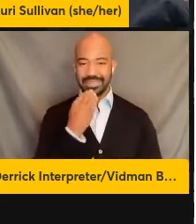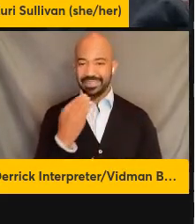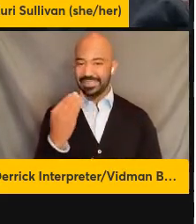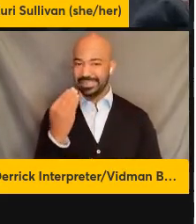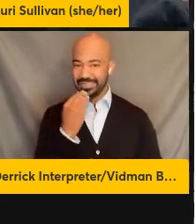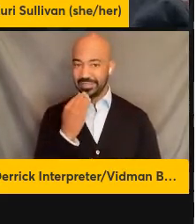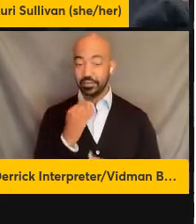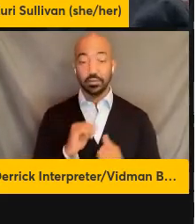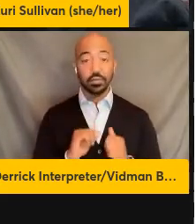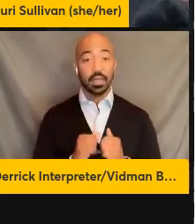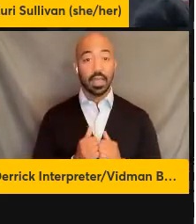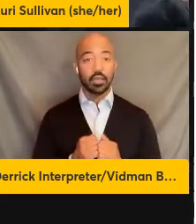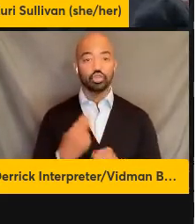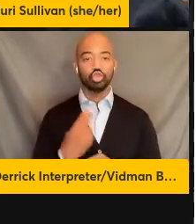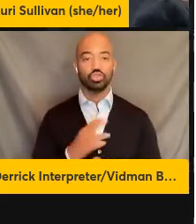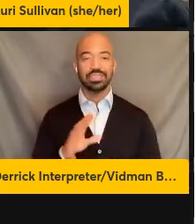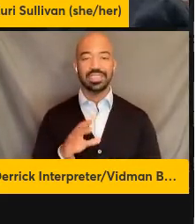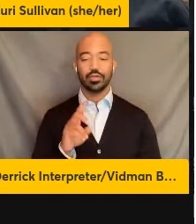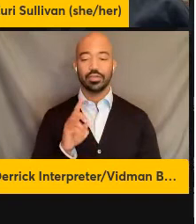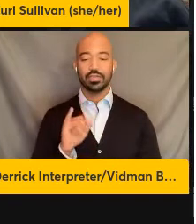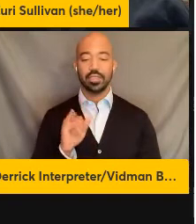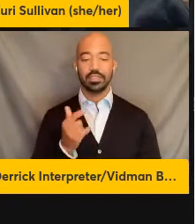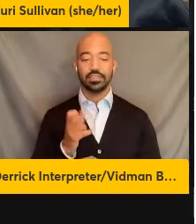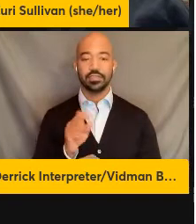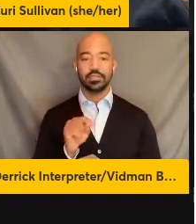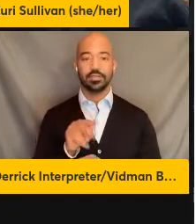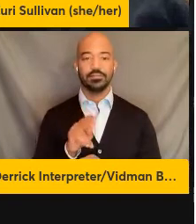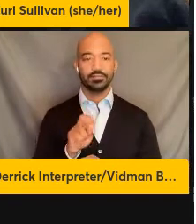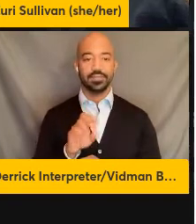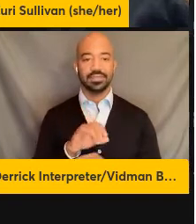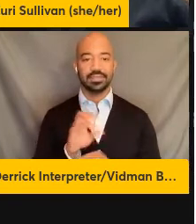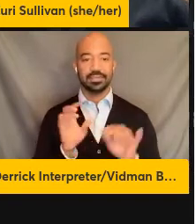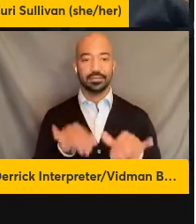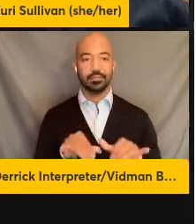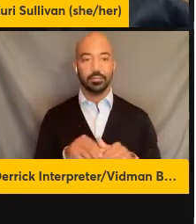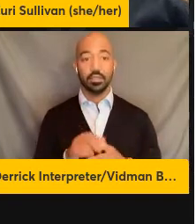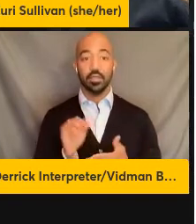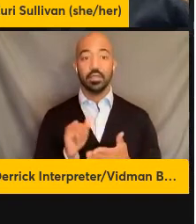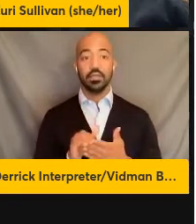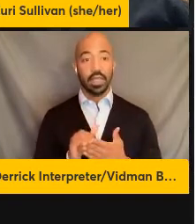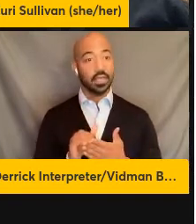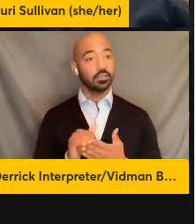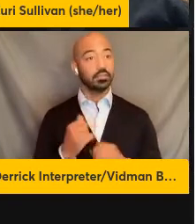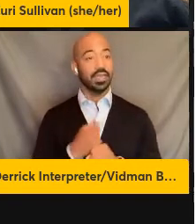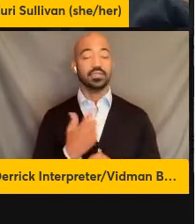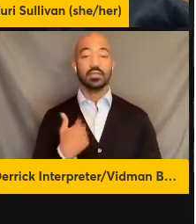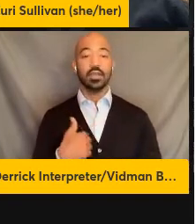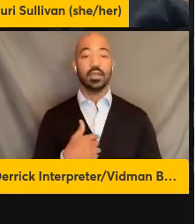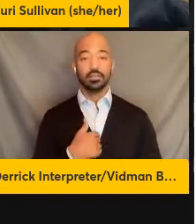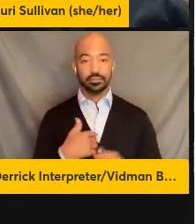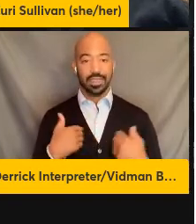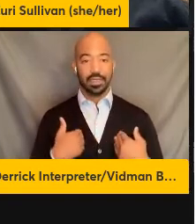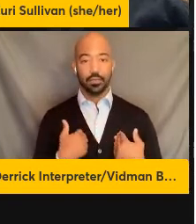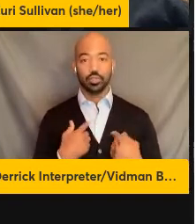digestive systems. And eating actually, is a defining feature of what makes us animals, we're unable to produce our own food like